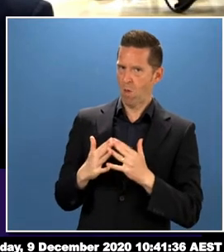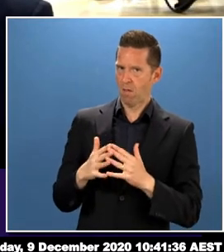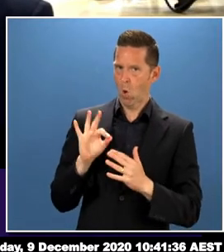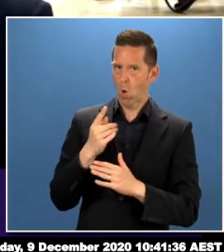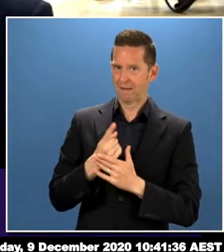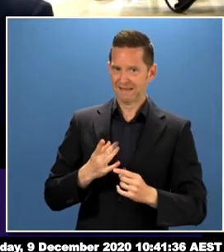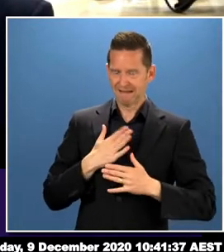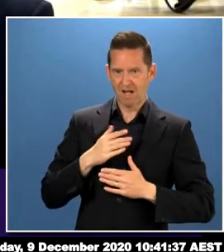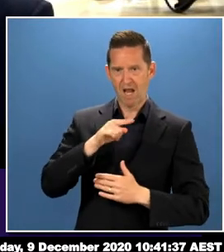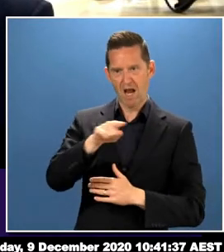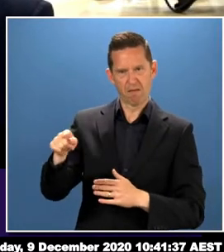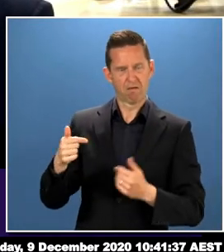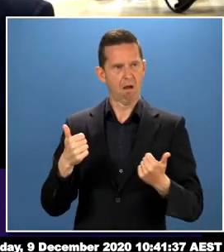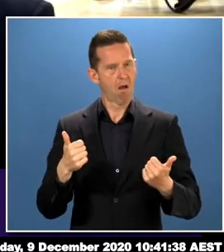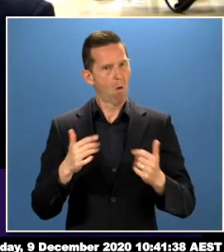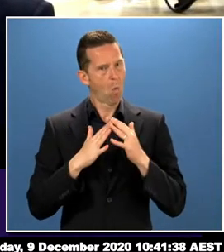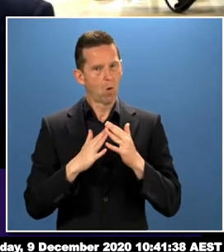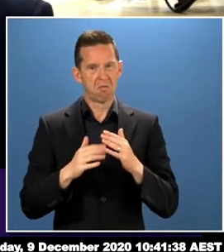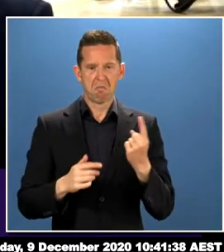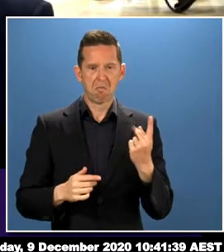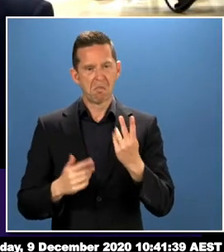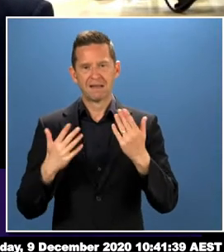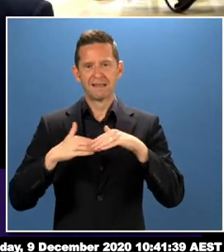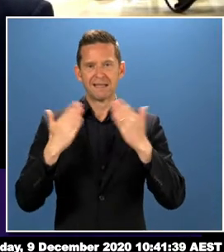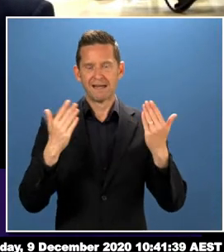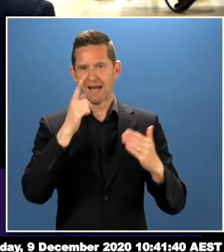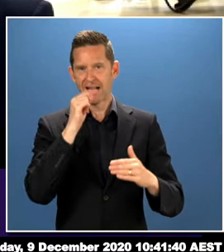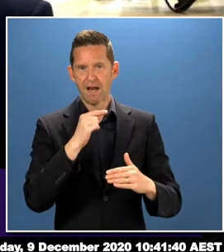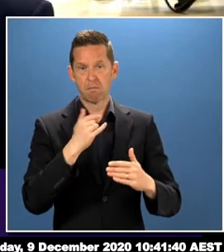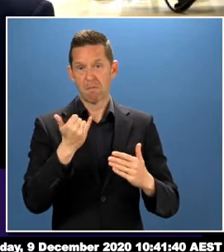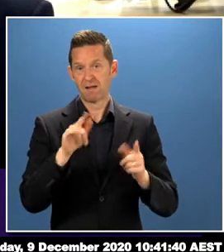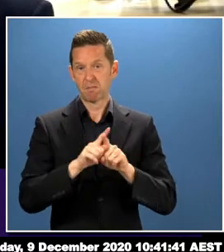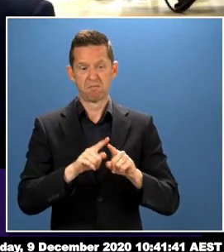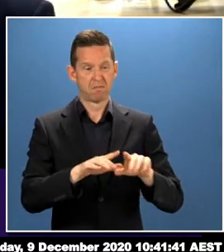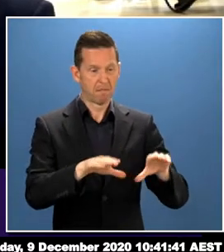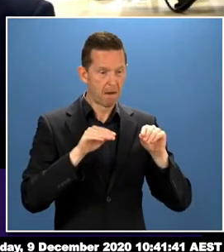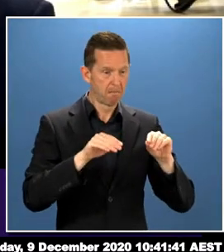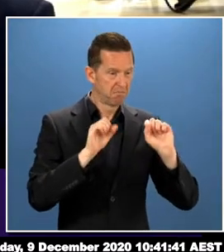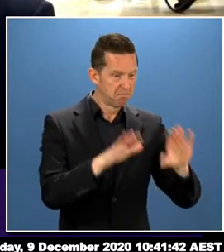Yes. Being able to have that day with the kids or having a day